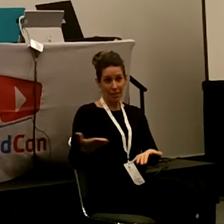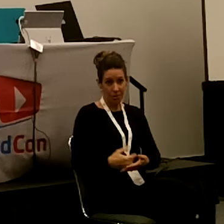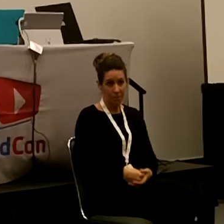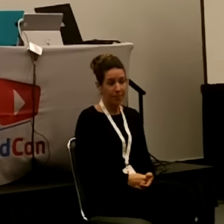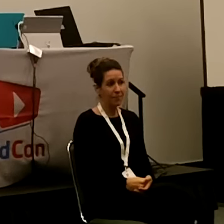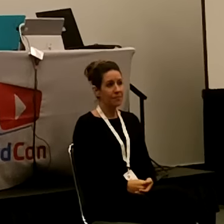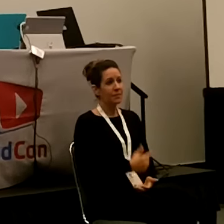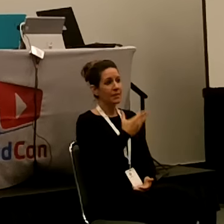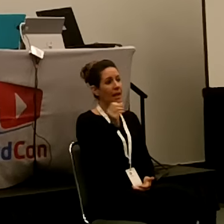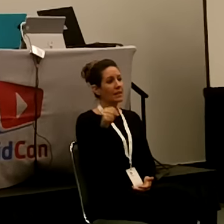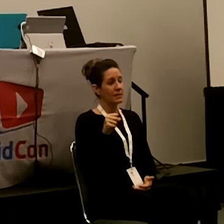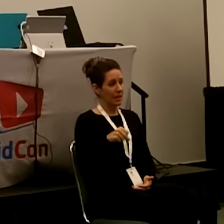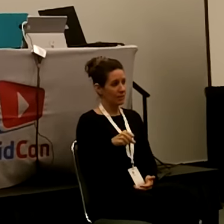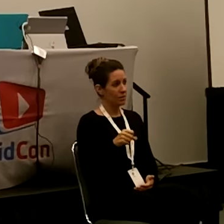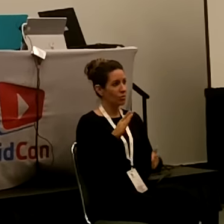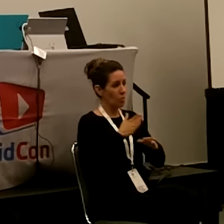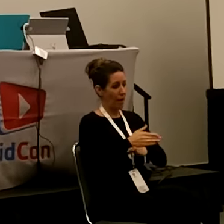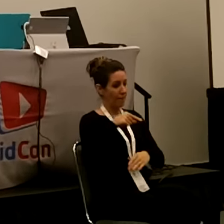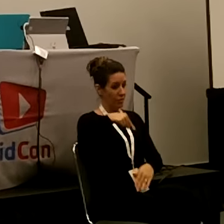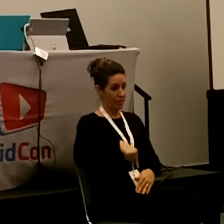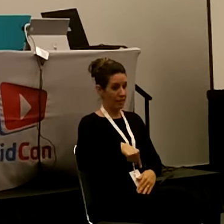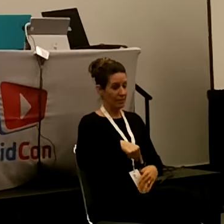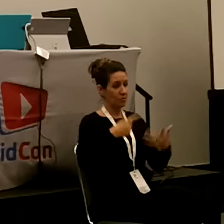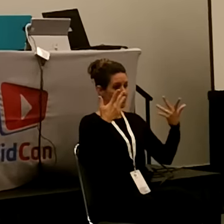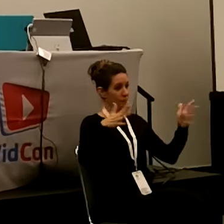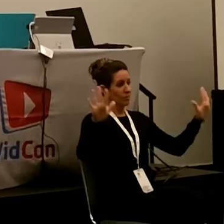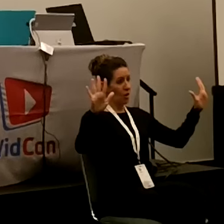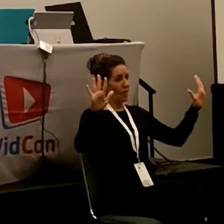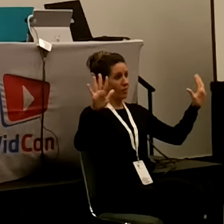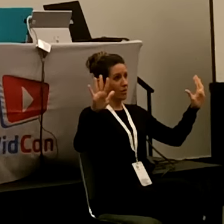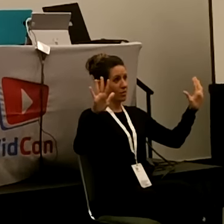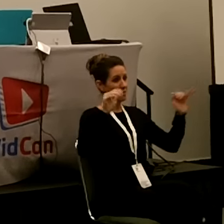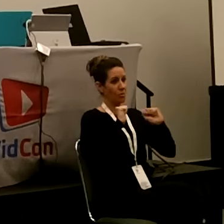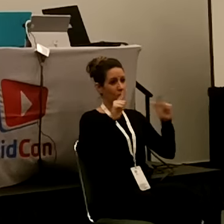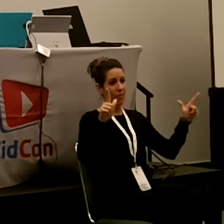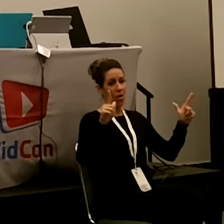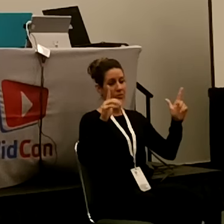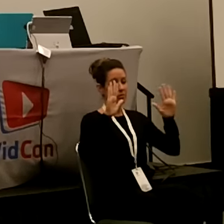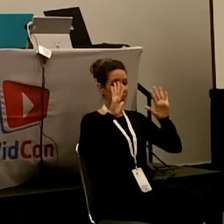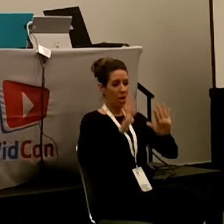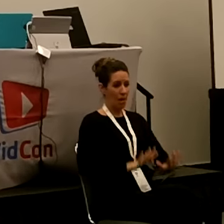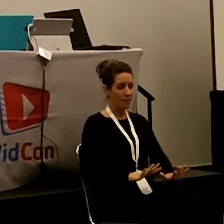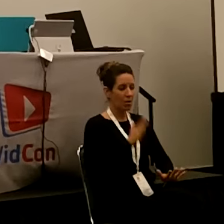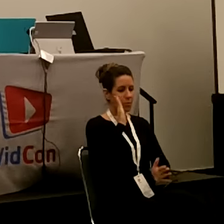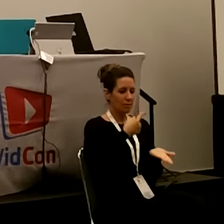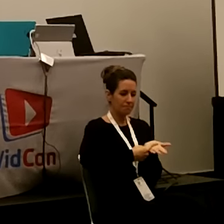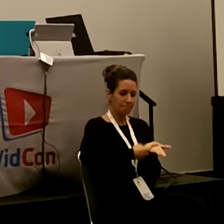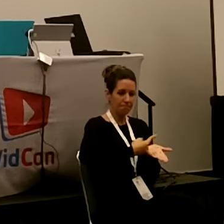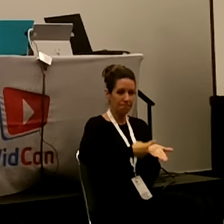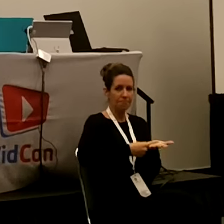And yeah, after this, when this is all over, we're going on down. We're gonna get in touch with them